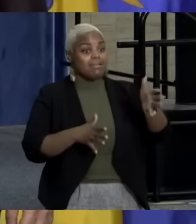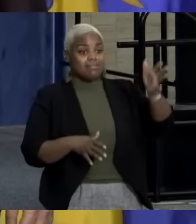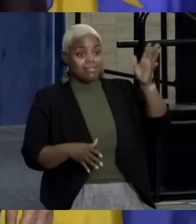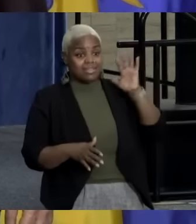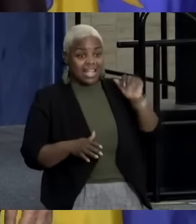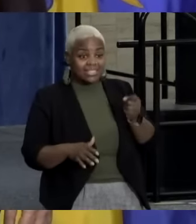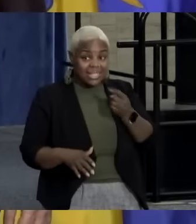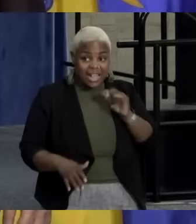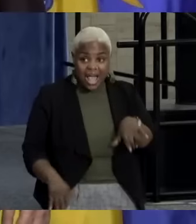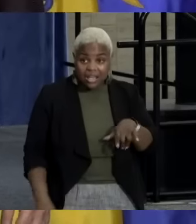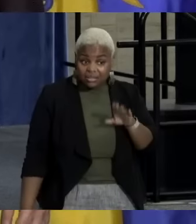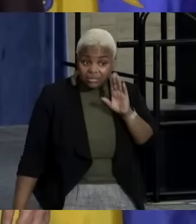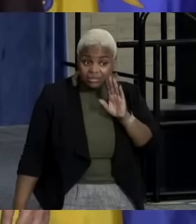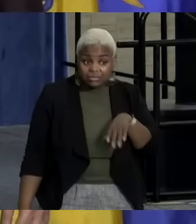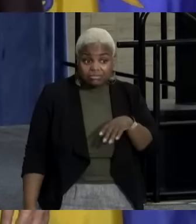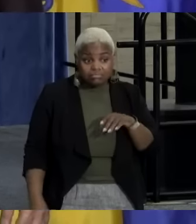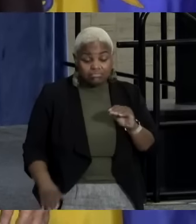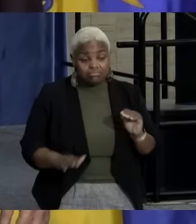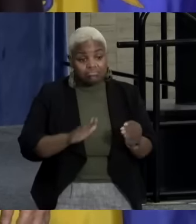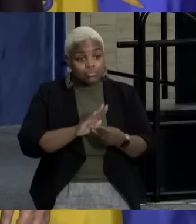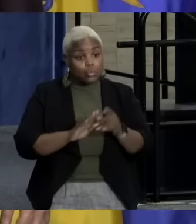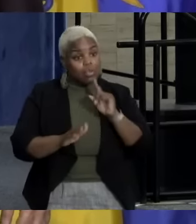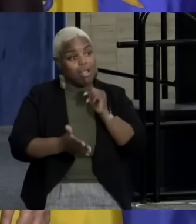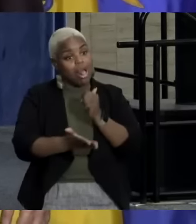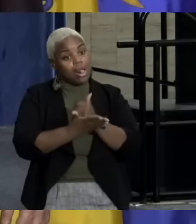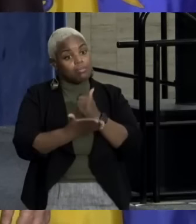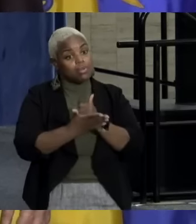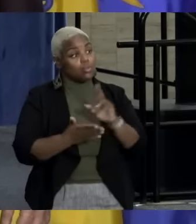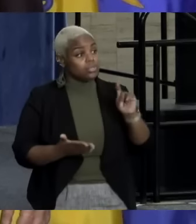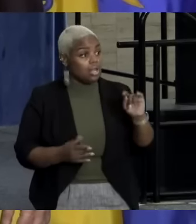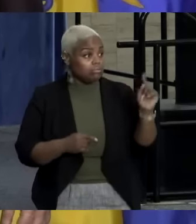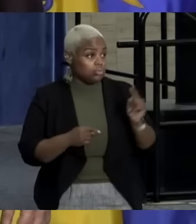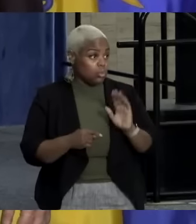seeing -- we've published in the Emergency Medicine literature. And we both advocate,